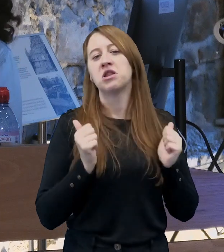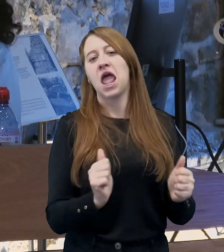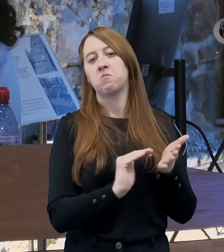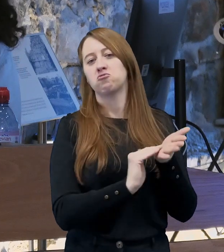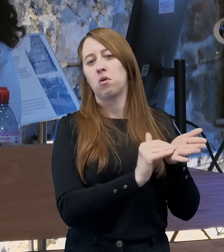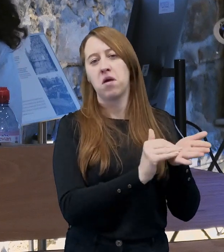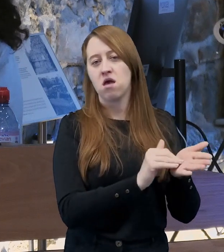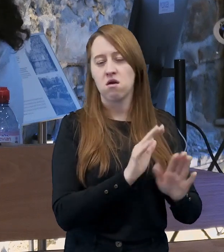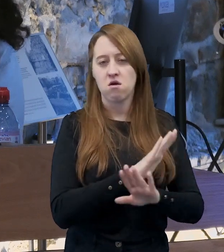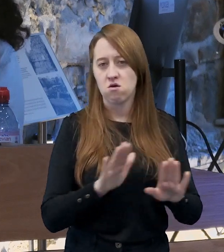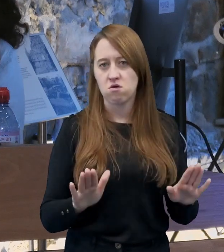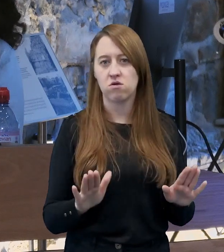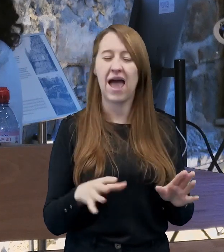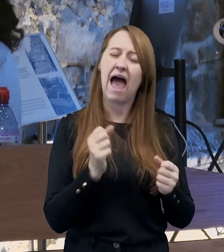You know, there were pieces which we couldn't put back.